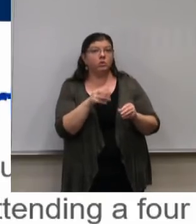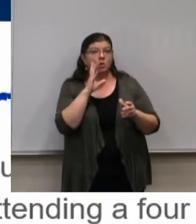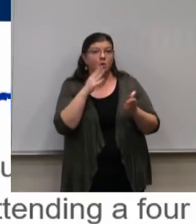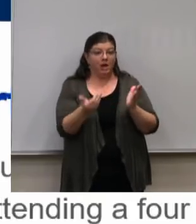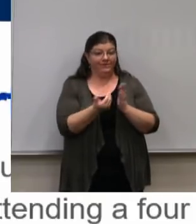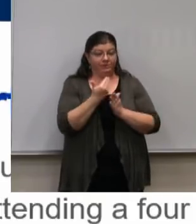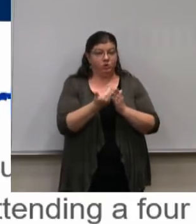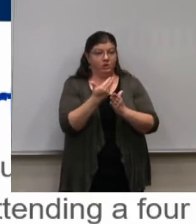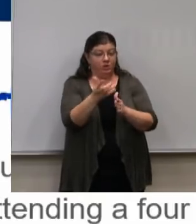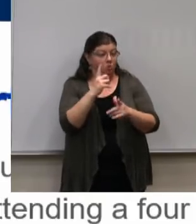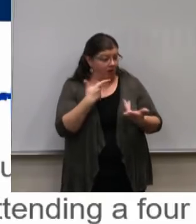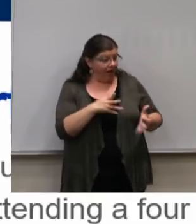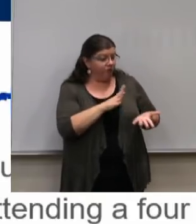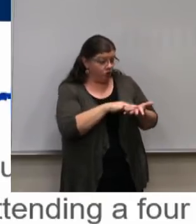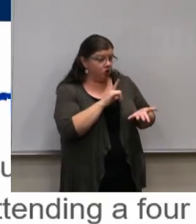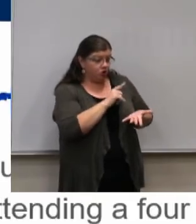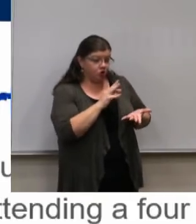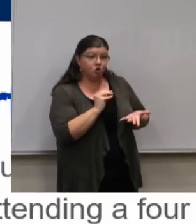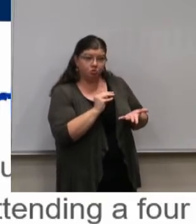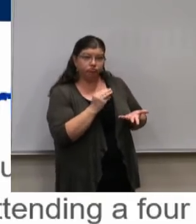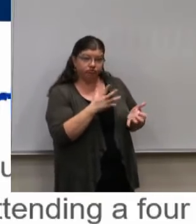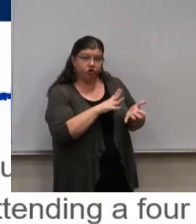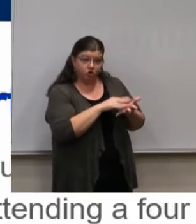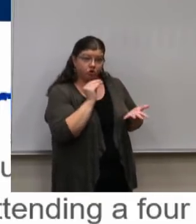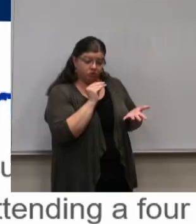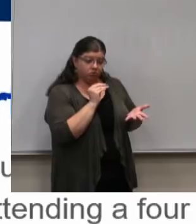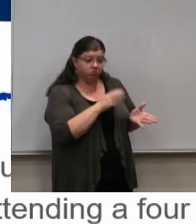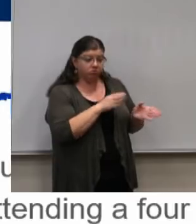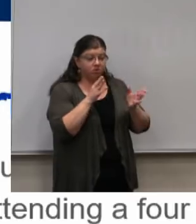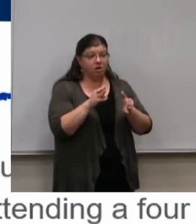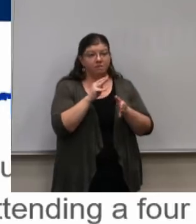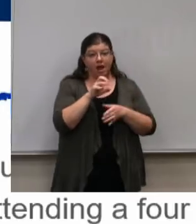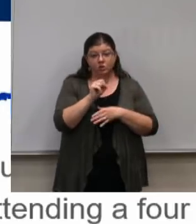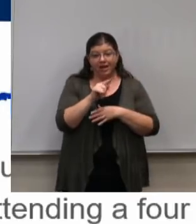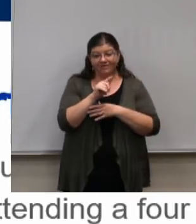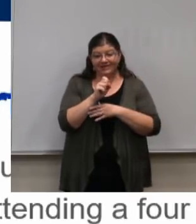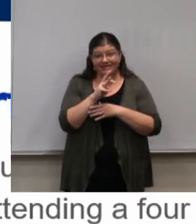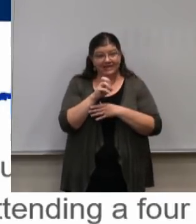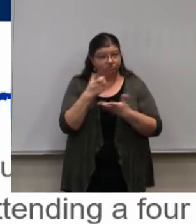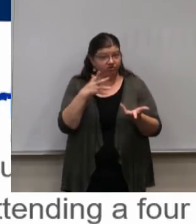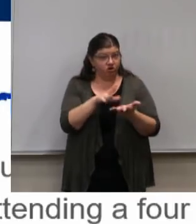We've learned how to use Zoom, we've learned how to use Microsoft Teams, we've learned how